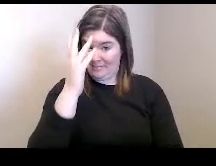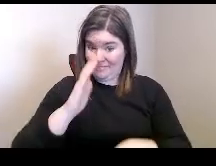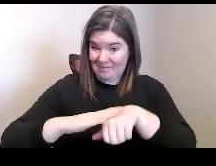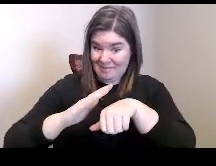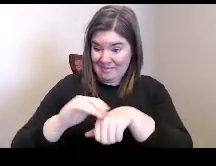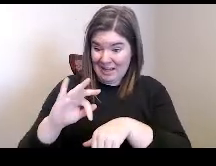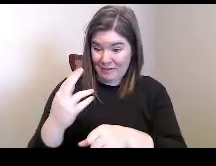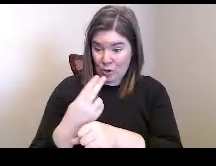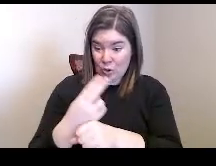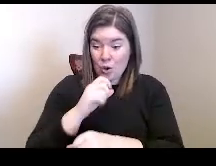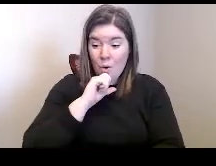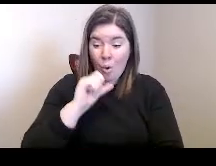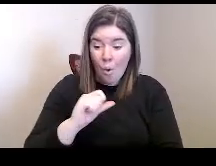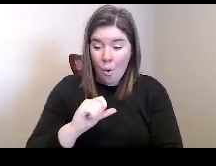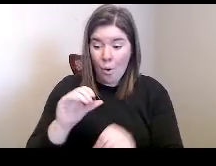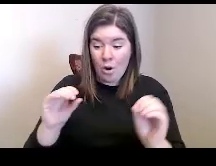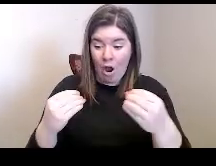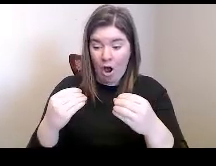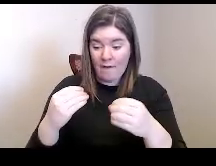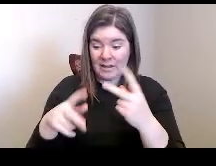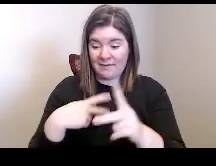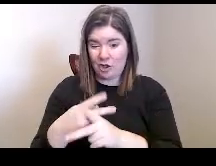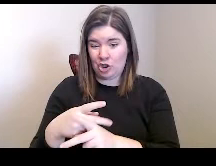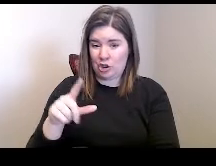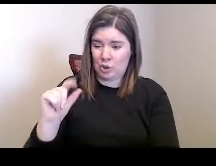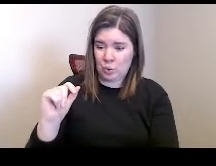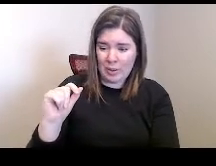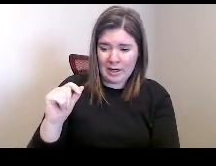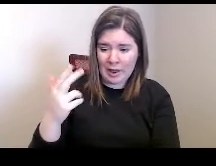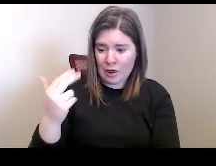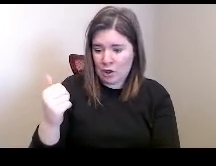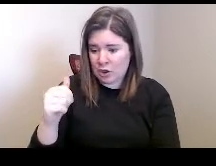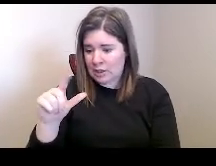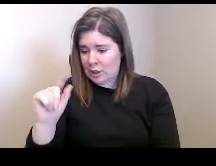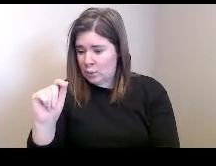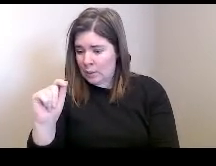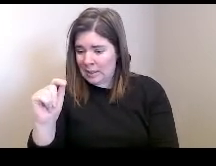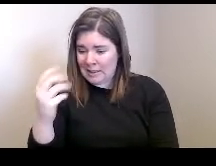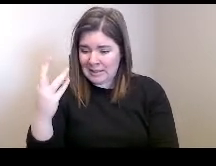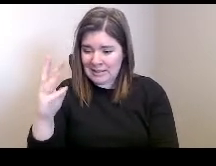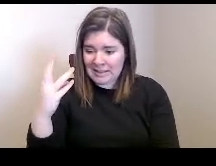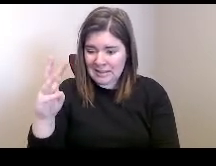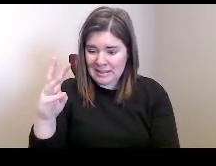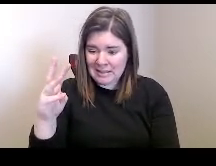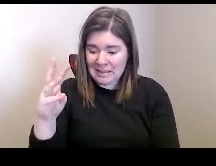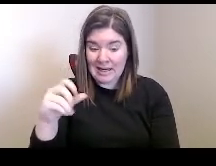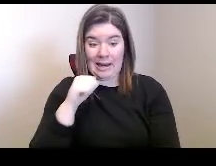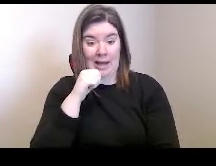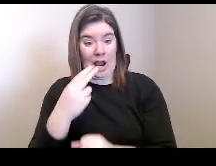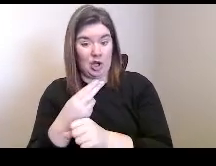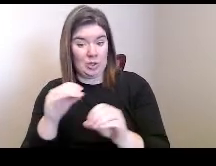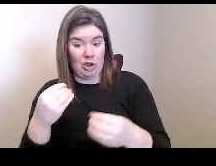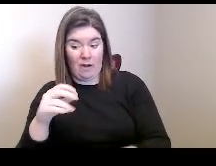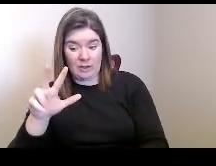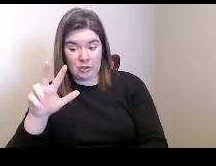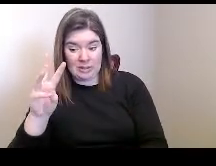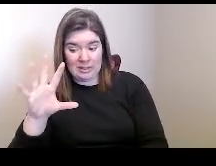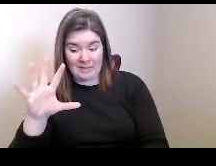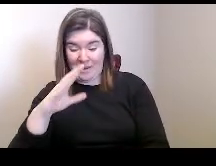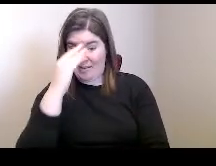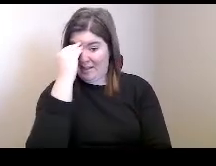Office 2013, 2016, anything other than Office 365, you know, what you see in the features will be different.